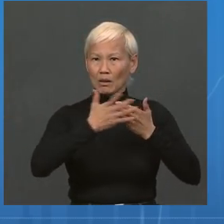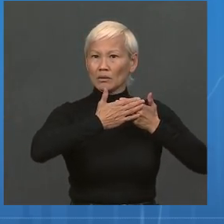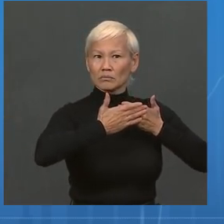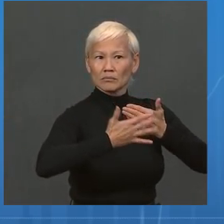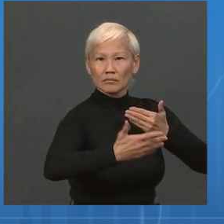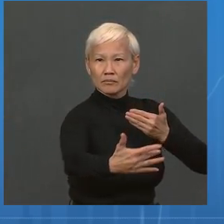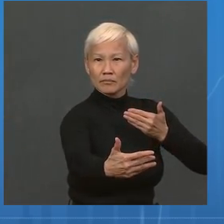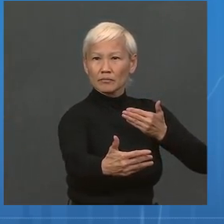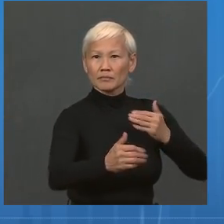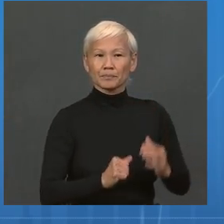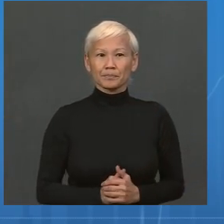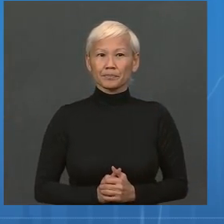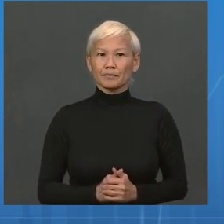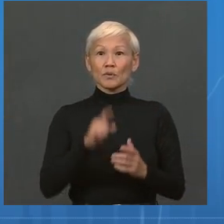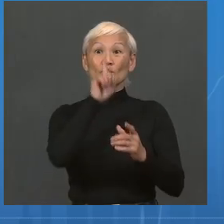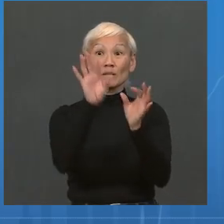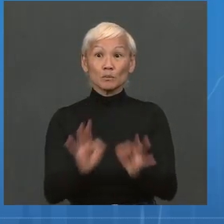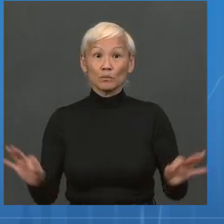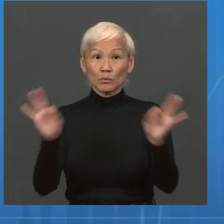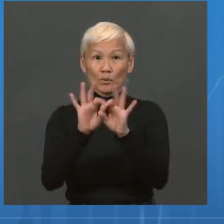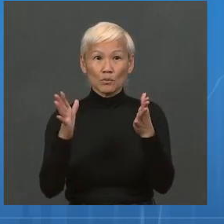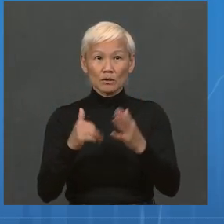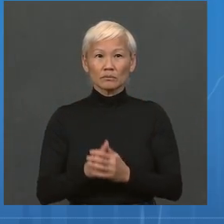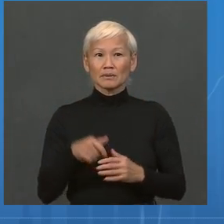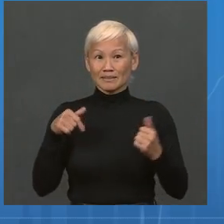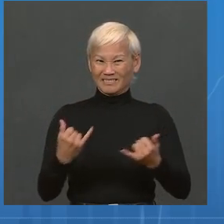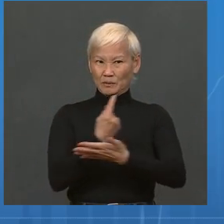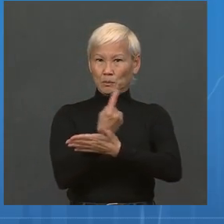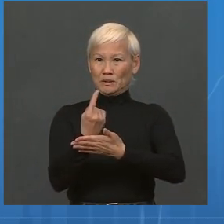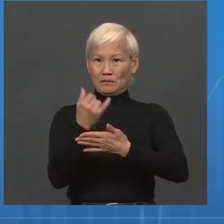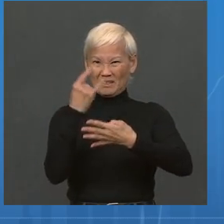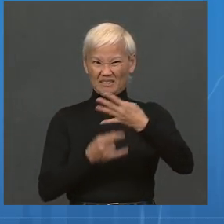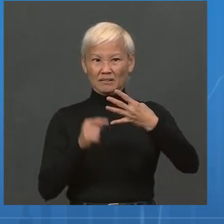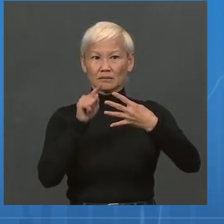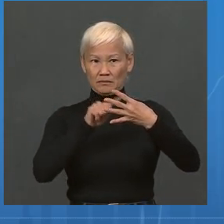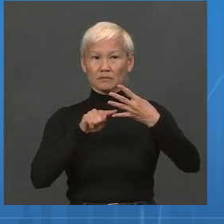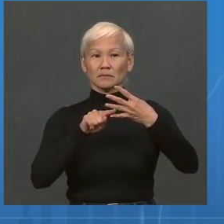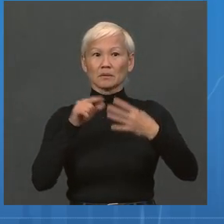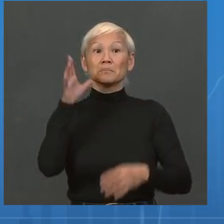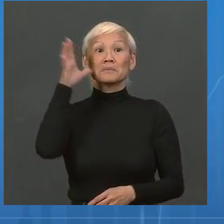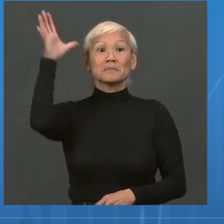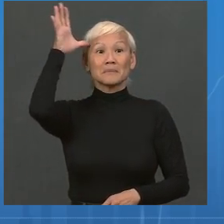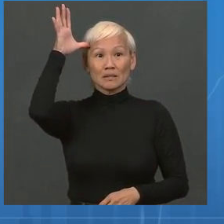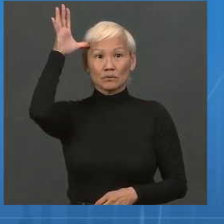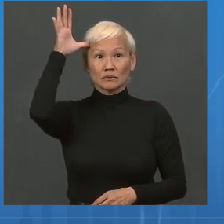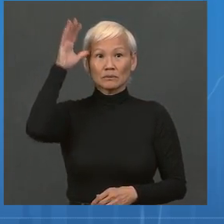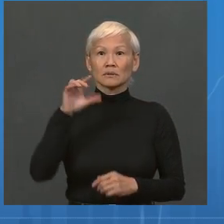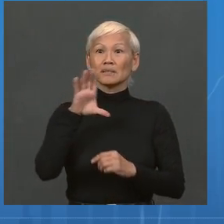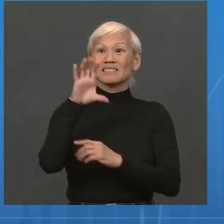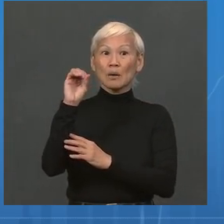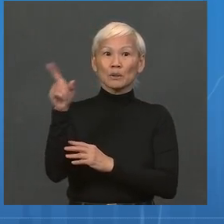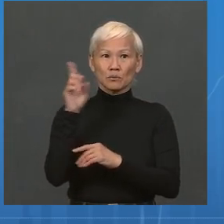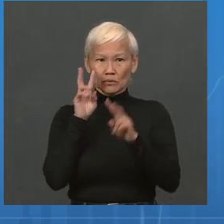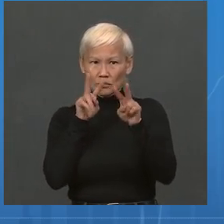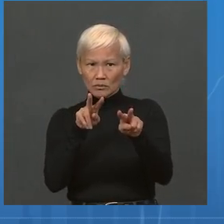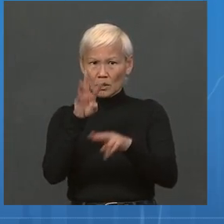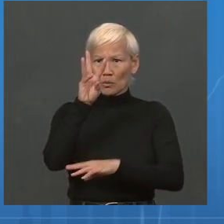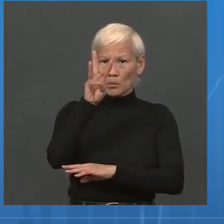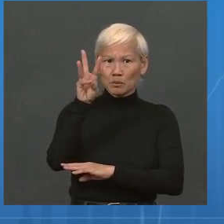Importantly, by the end of this week, parents and guardians can go to Vaccines.gov to search for locations near them